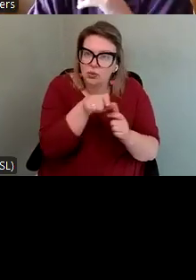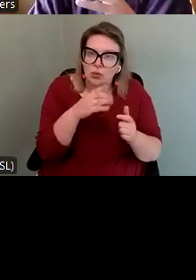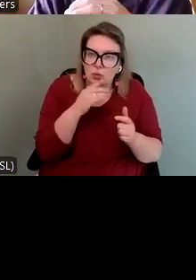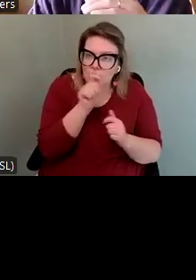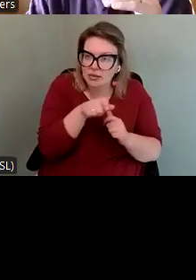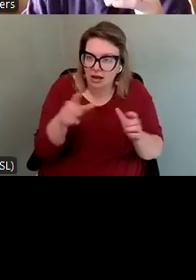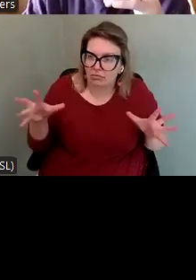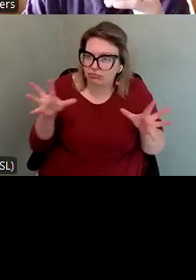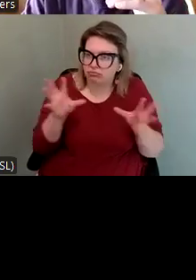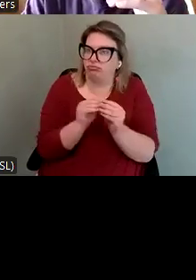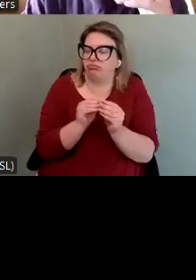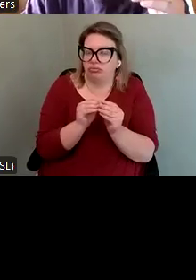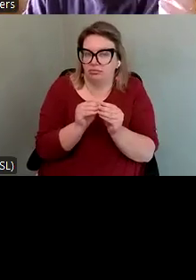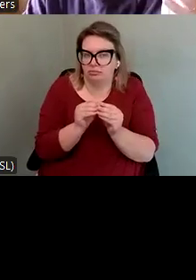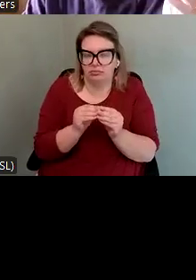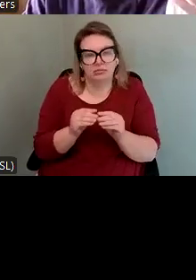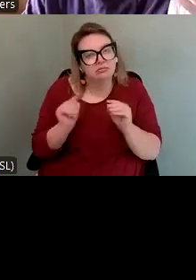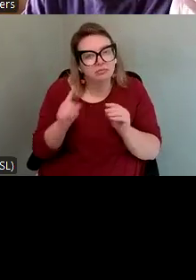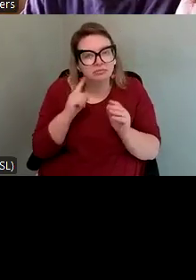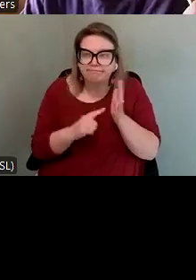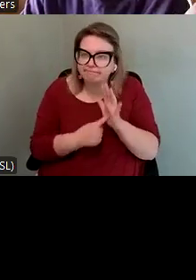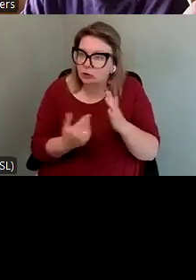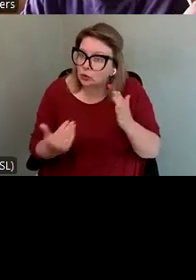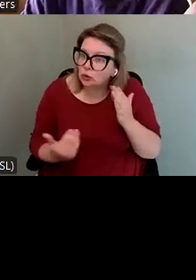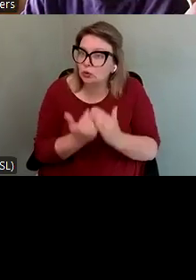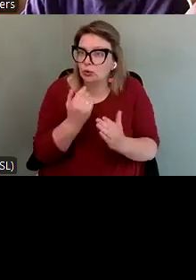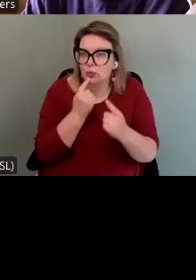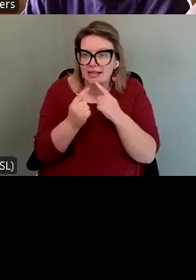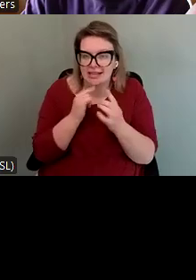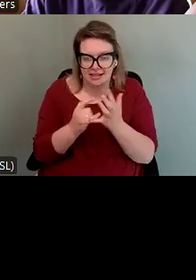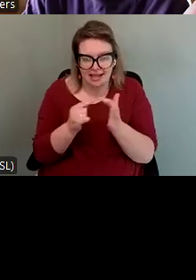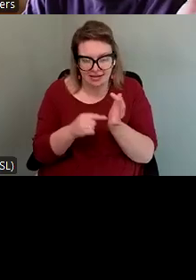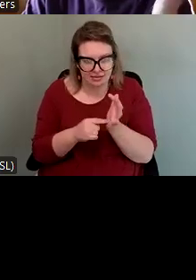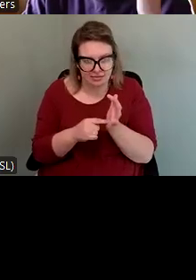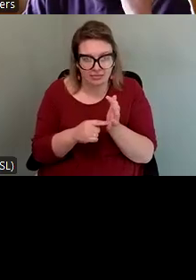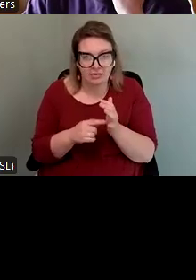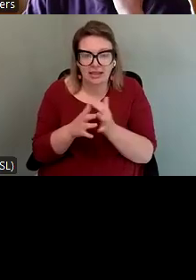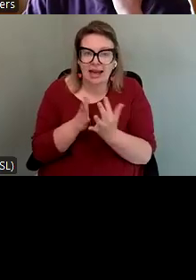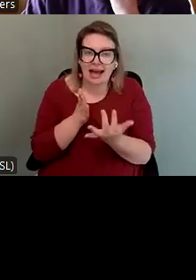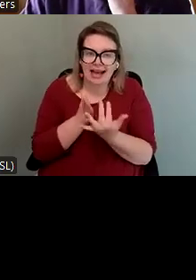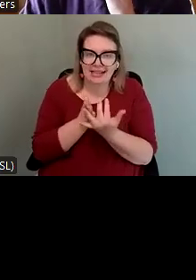In this case, we're going to create a brand new dataset. We access that from the menu on the left-hand side here.